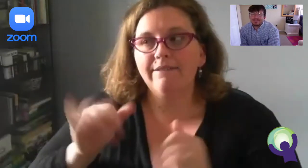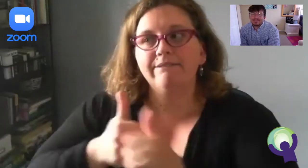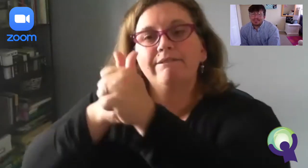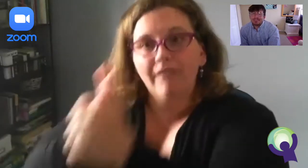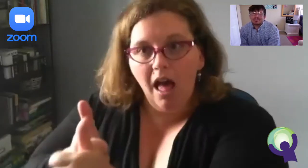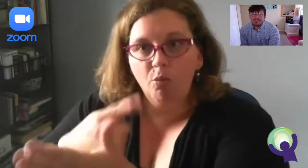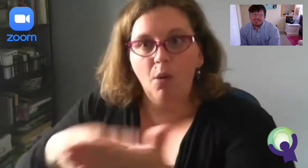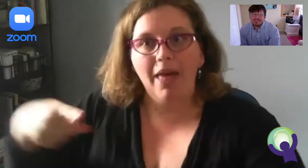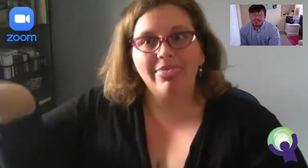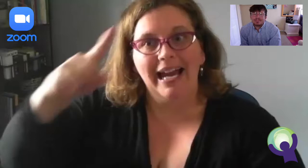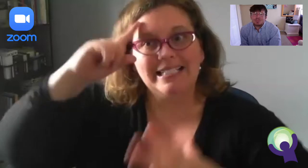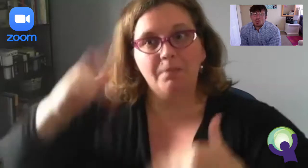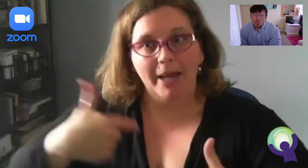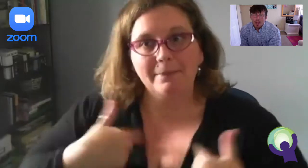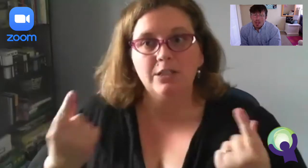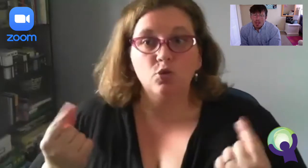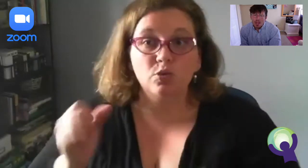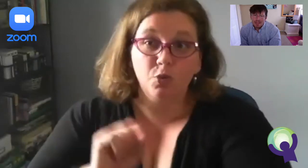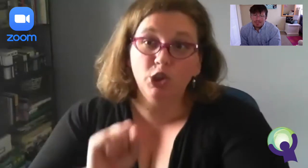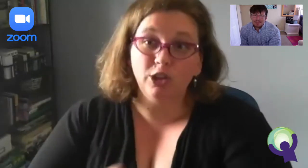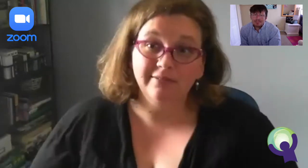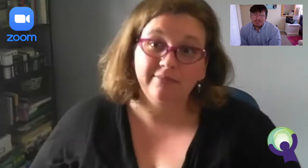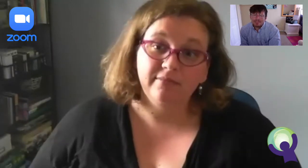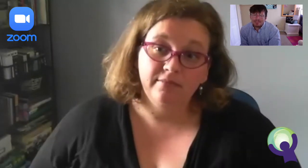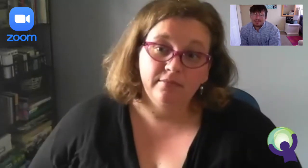So it was learning the importance of following what the expectations were